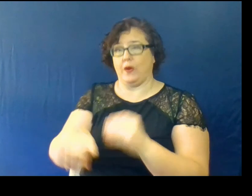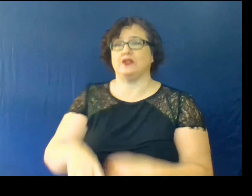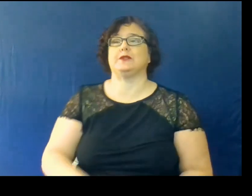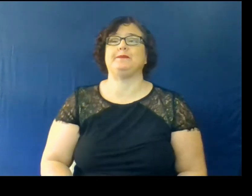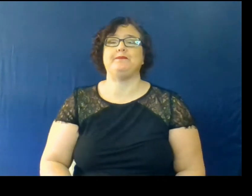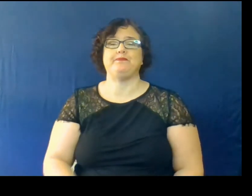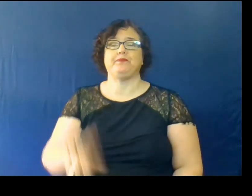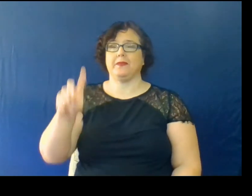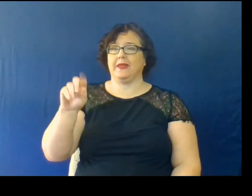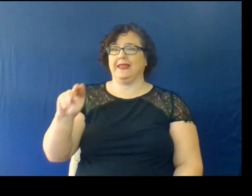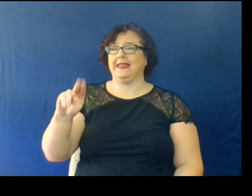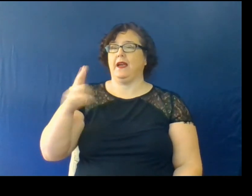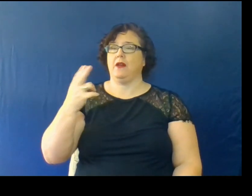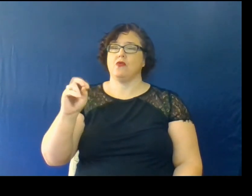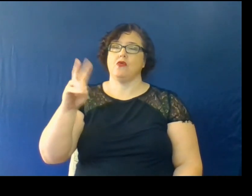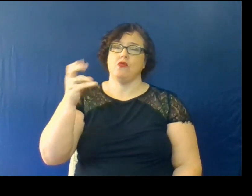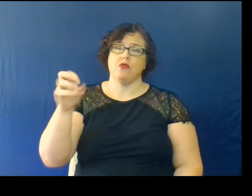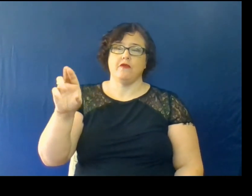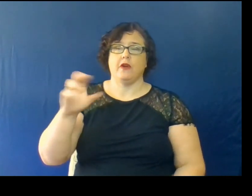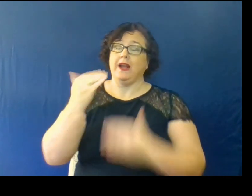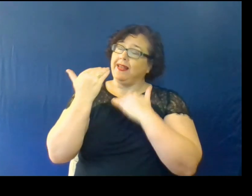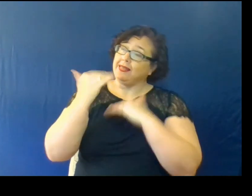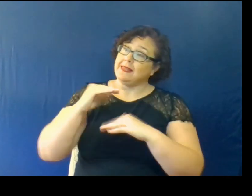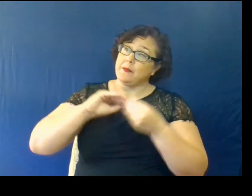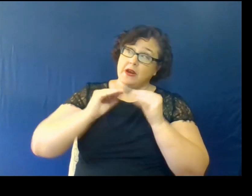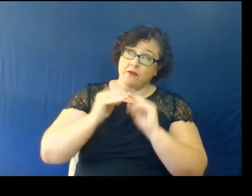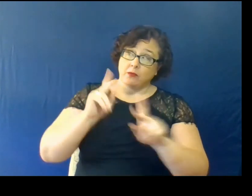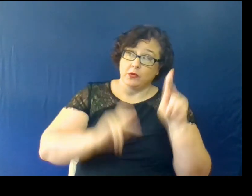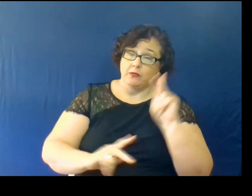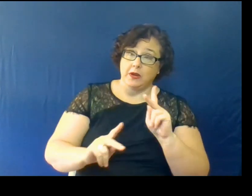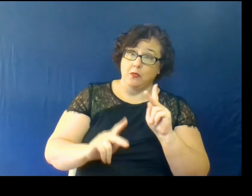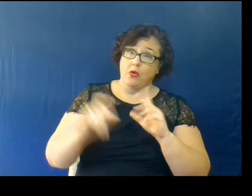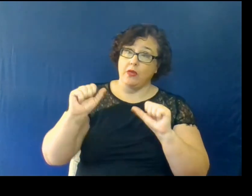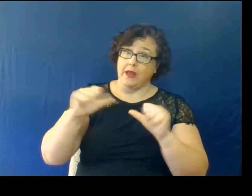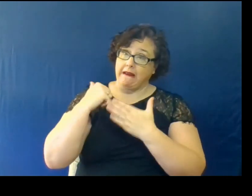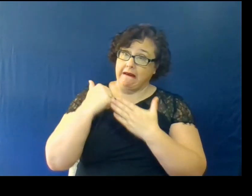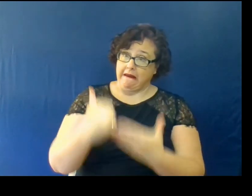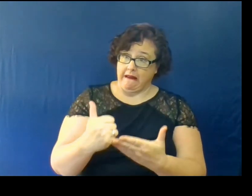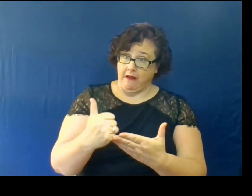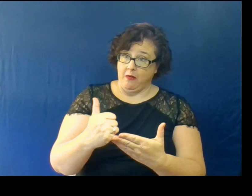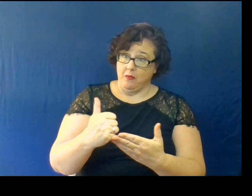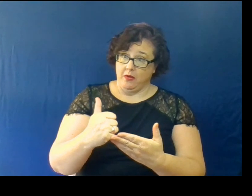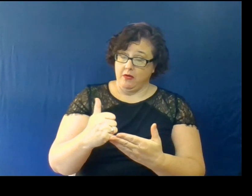limit of number of people that may be assisted by one individual supporter for a voting cycle